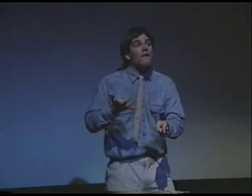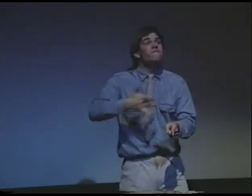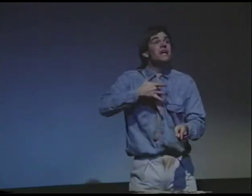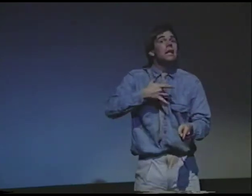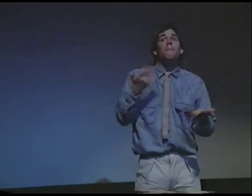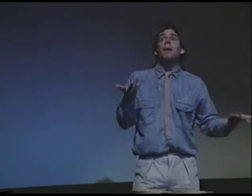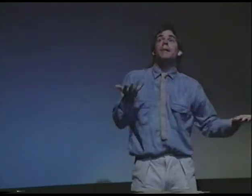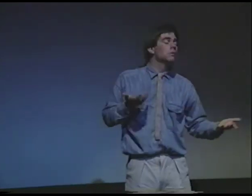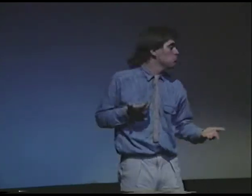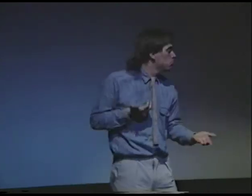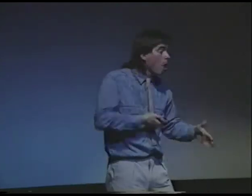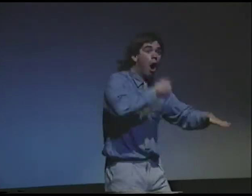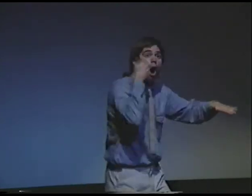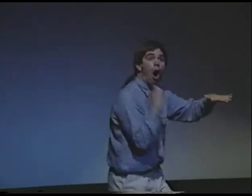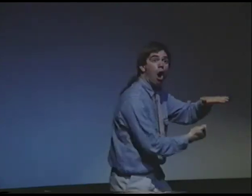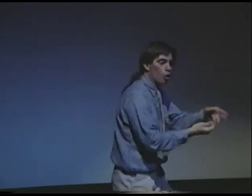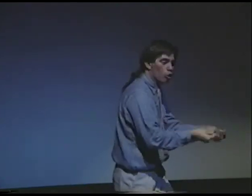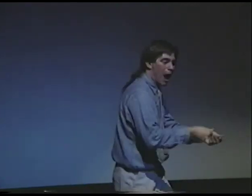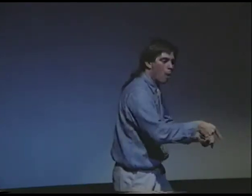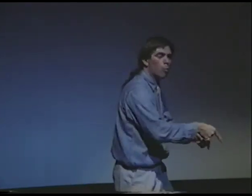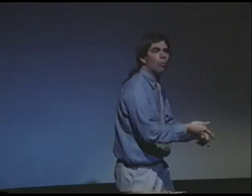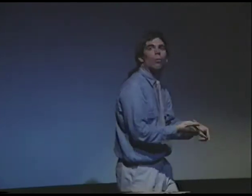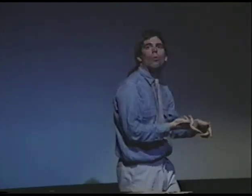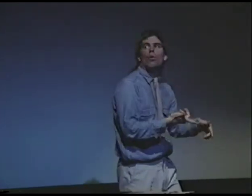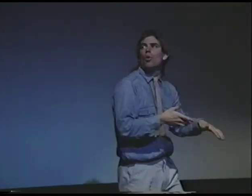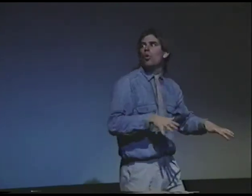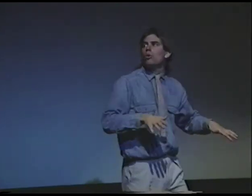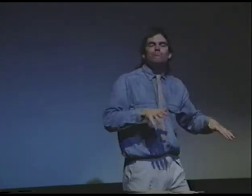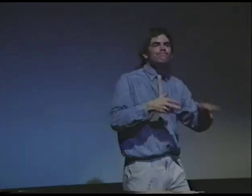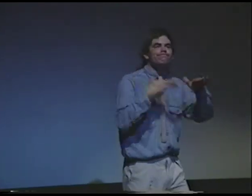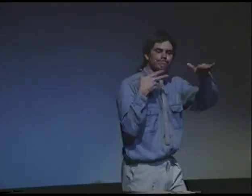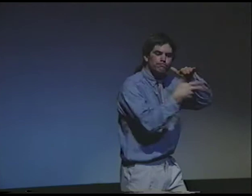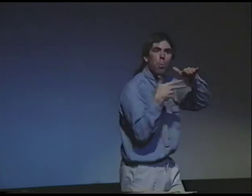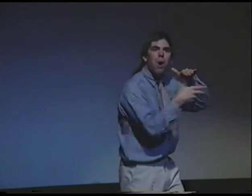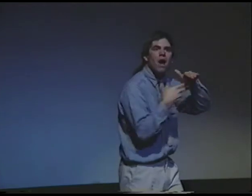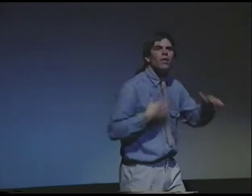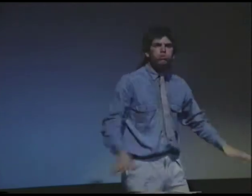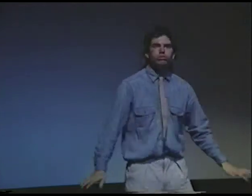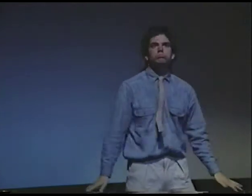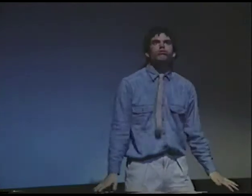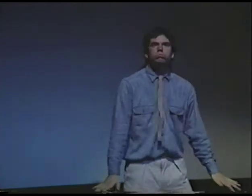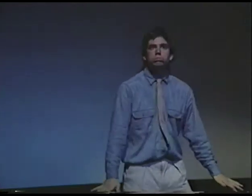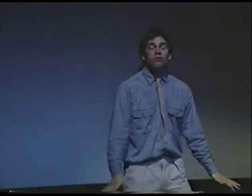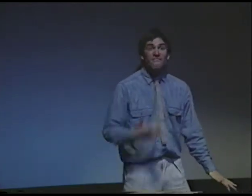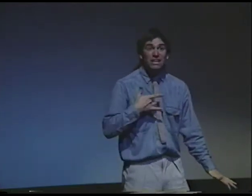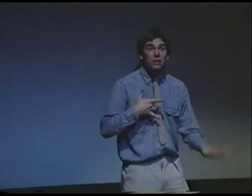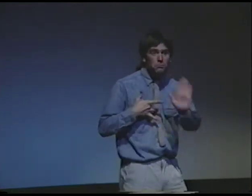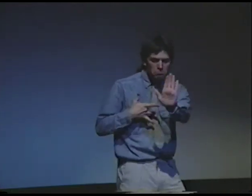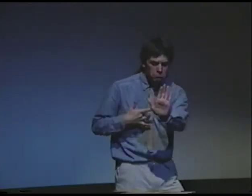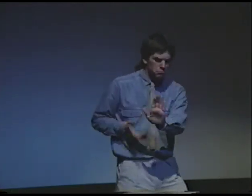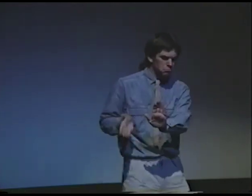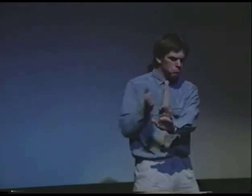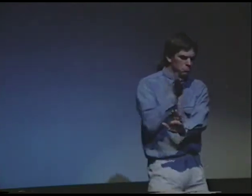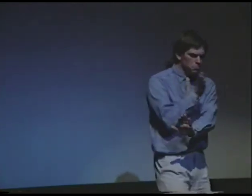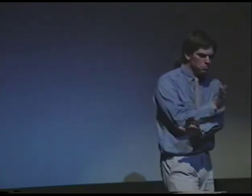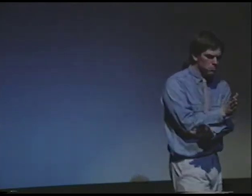That's the smell. Hello? Feeling maybe is an underground subway. You can feel that.